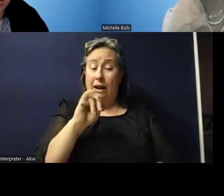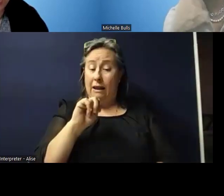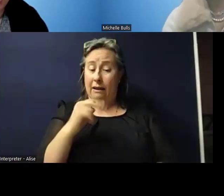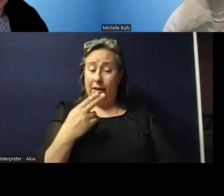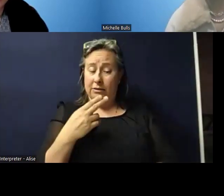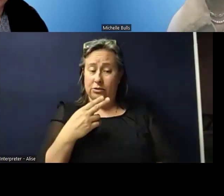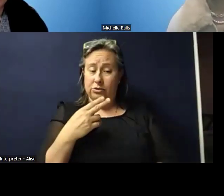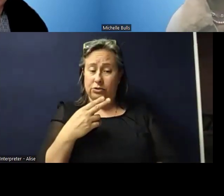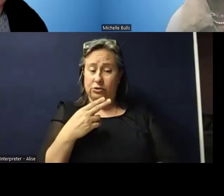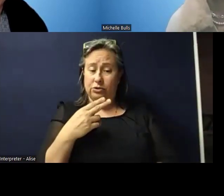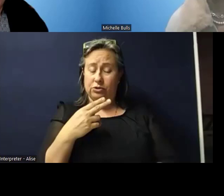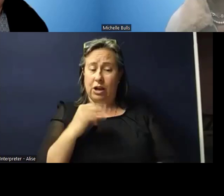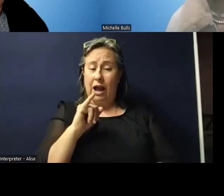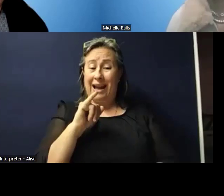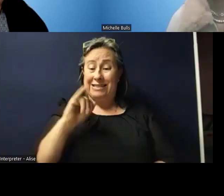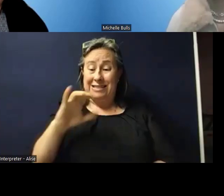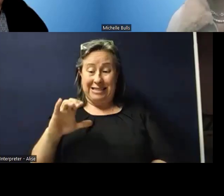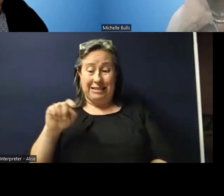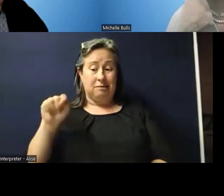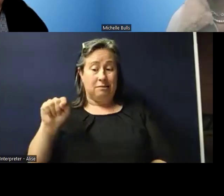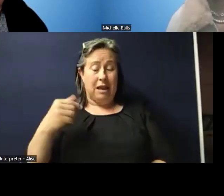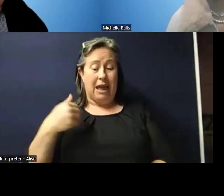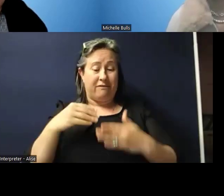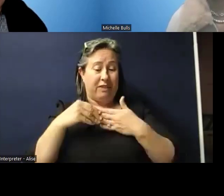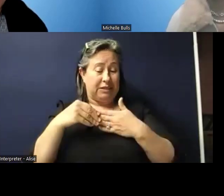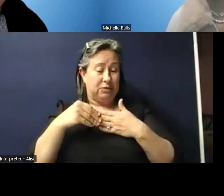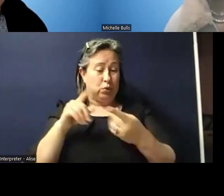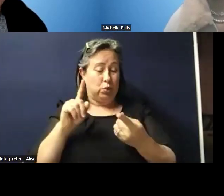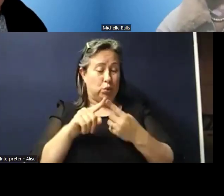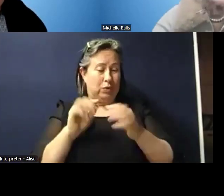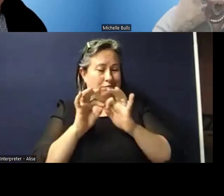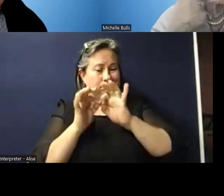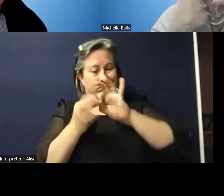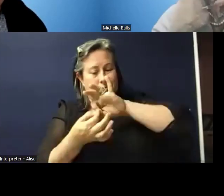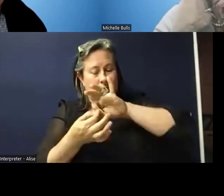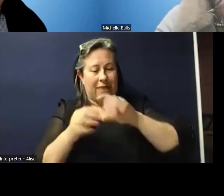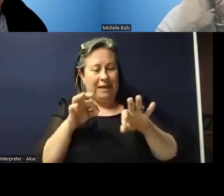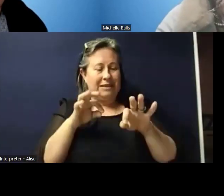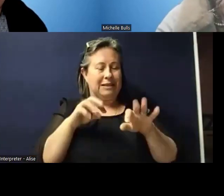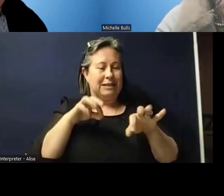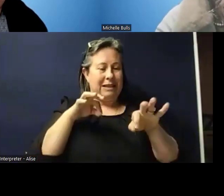Do NIH ICs have flexibility in interpreting the definition of a foreign component